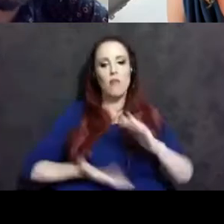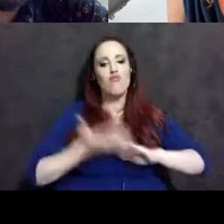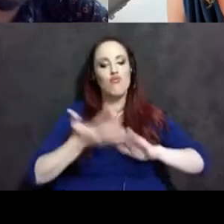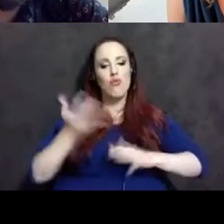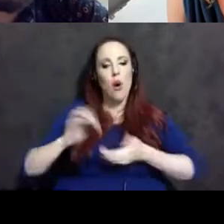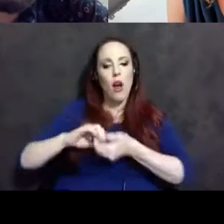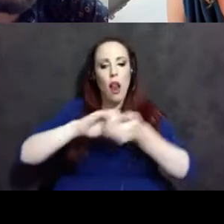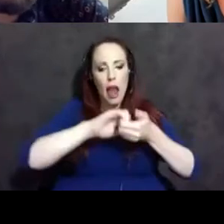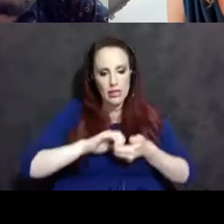one of the cofounders.